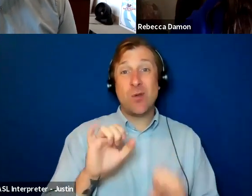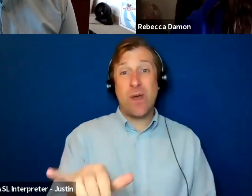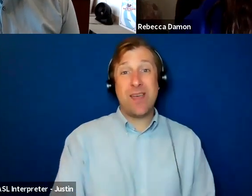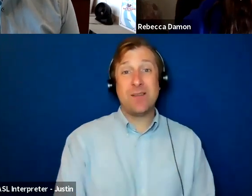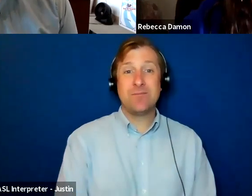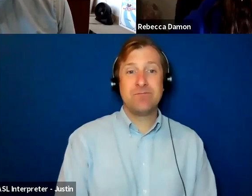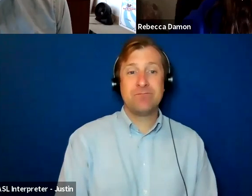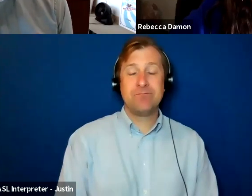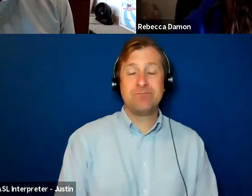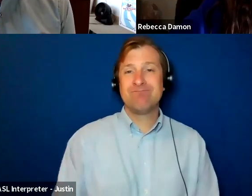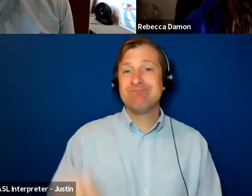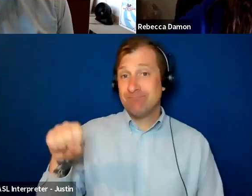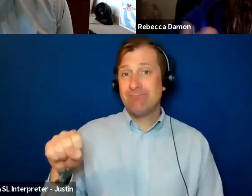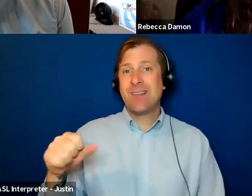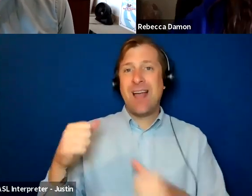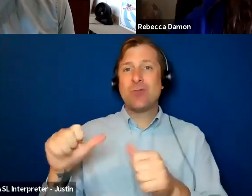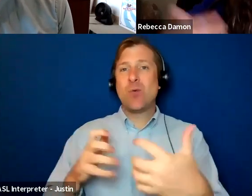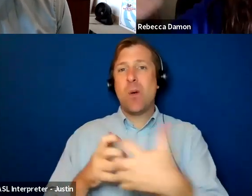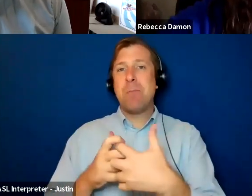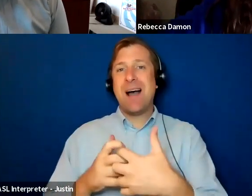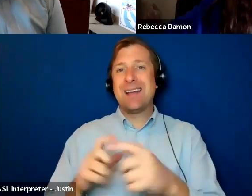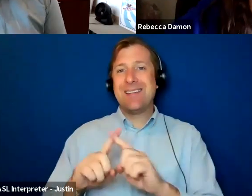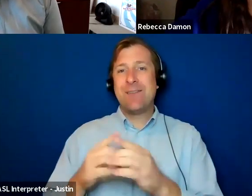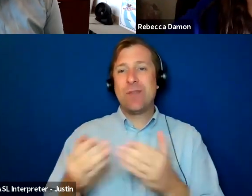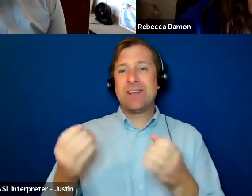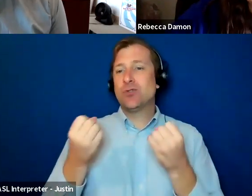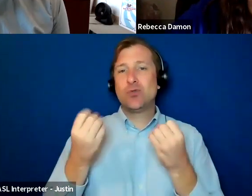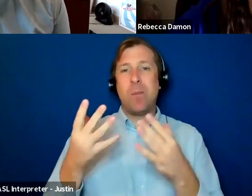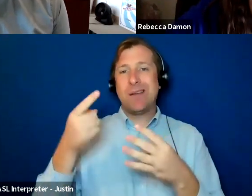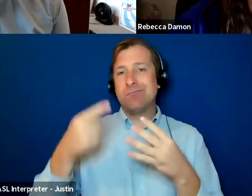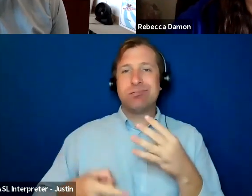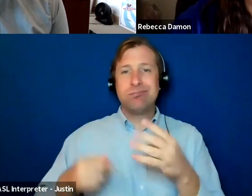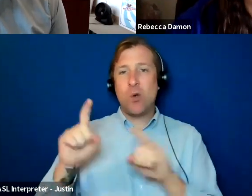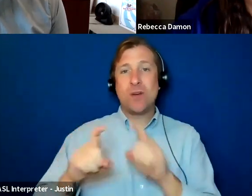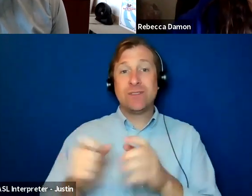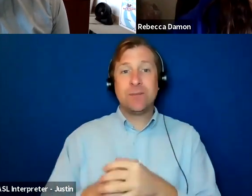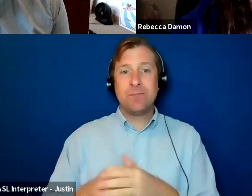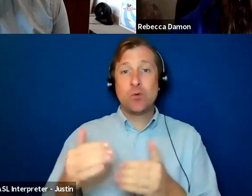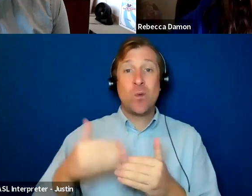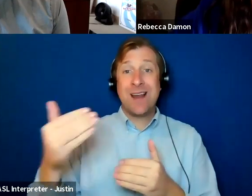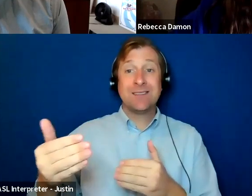Yeah, I tried to combo a whole bunch of things because we had a lot of questions in this bucket. So what about people, you know,